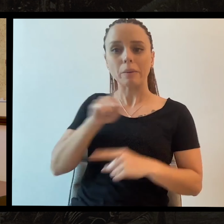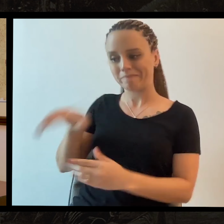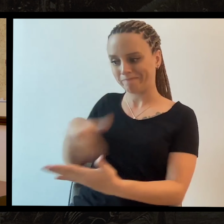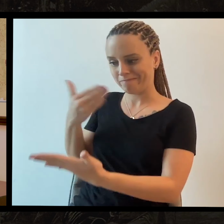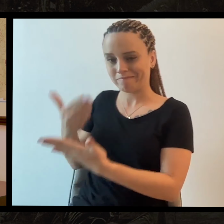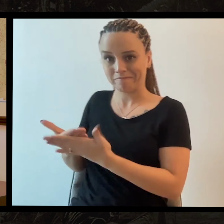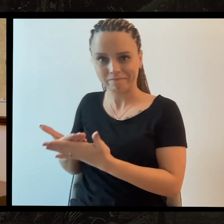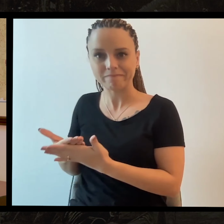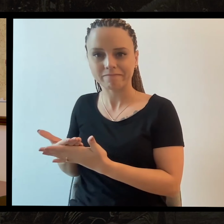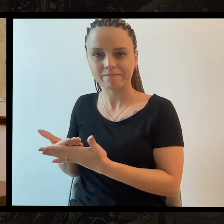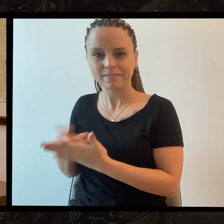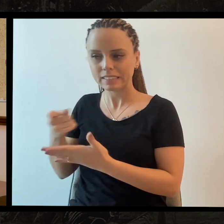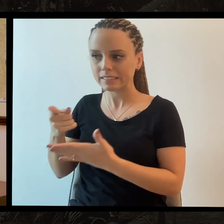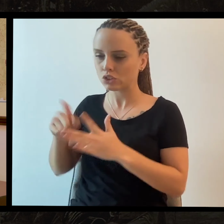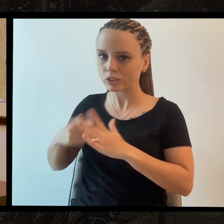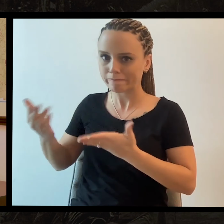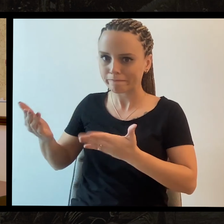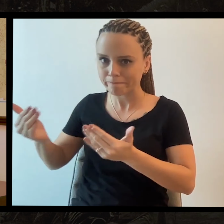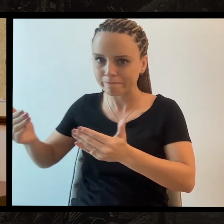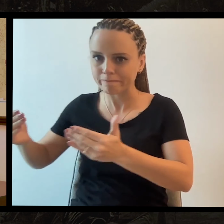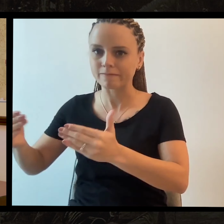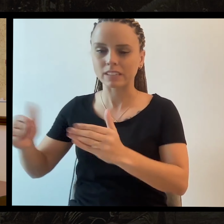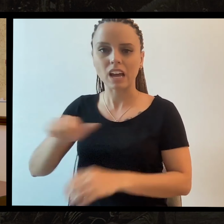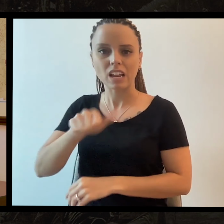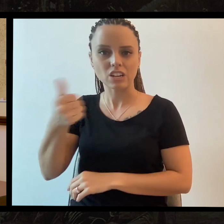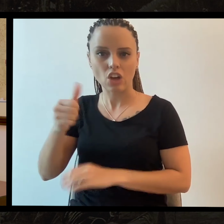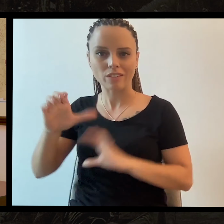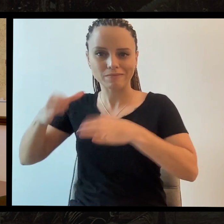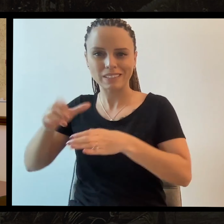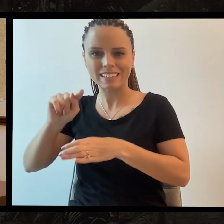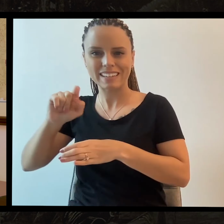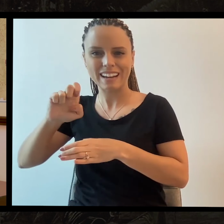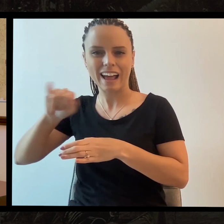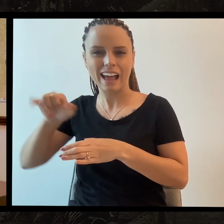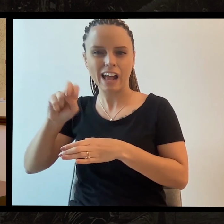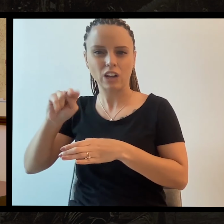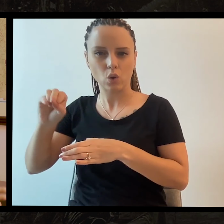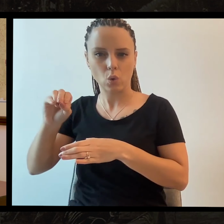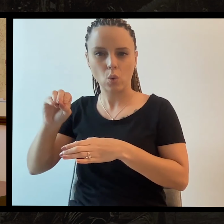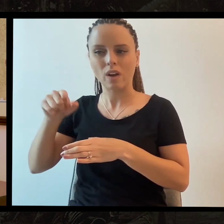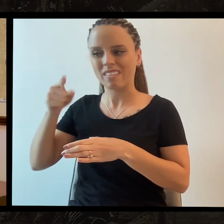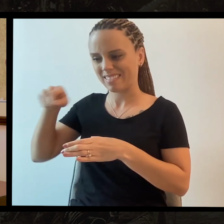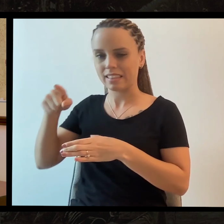He starts organizing another Tejano infantry regiment. This one made up of Tejanos who escaped from San Antonio